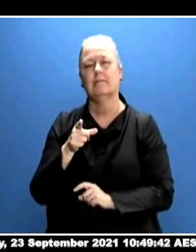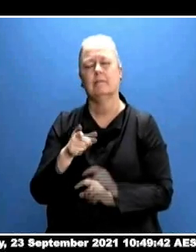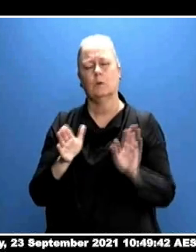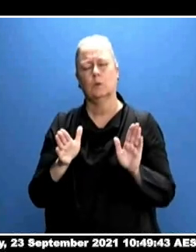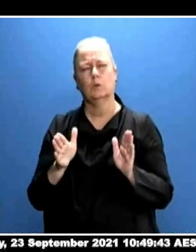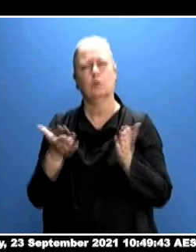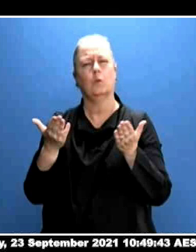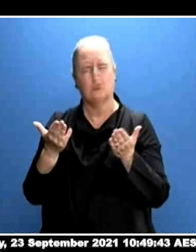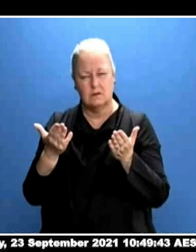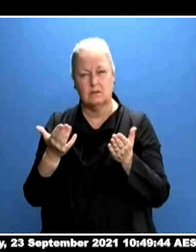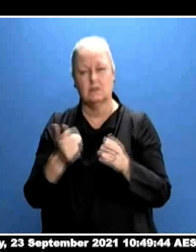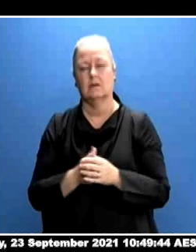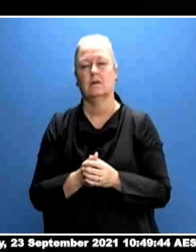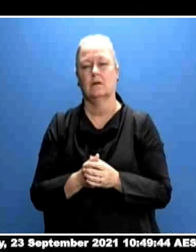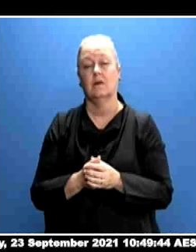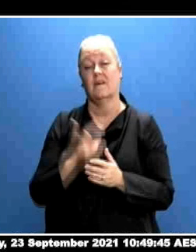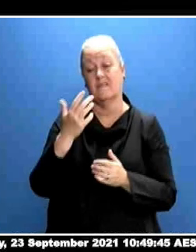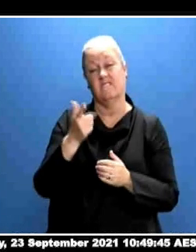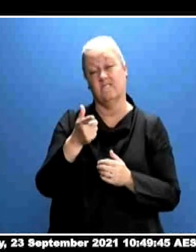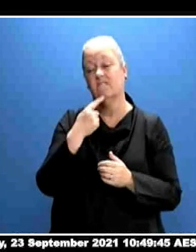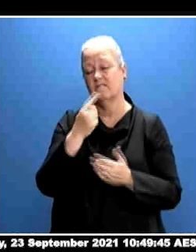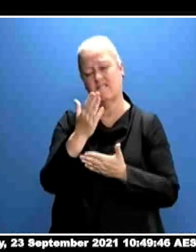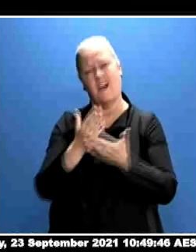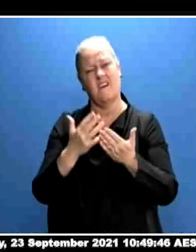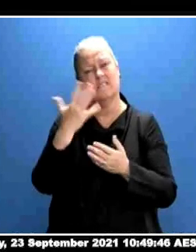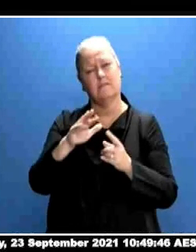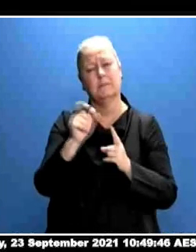with the 50 per cent of children returning after their initial admission.